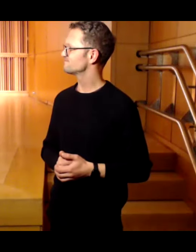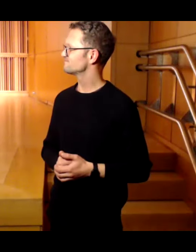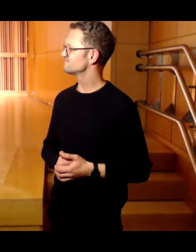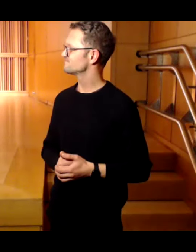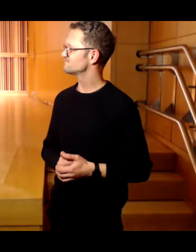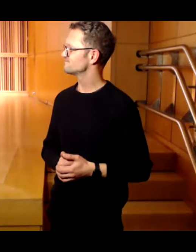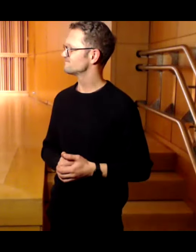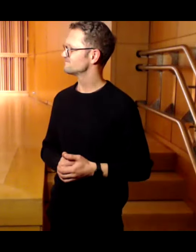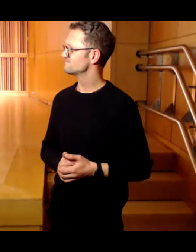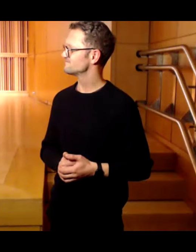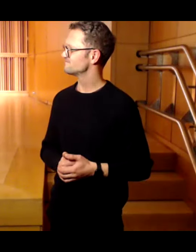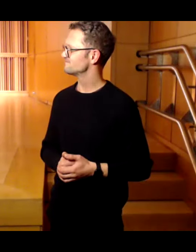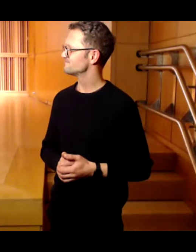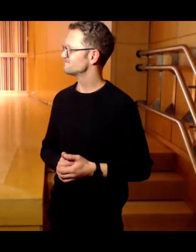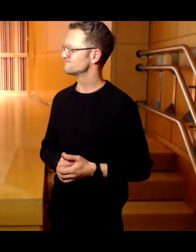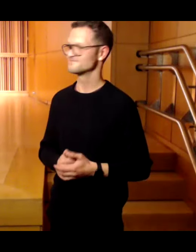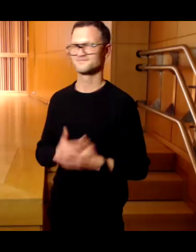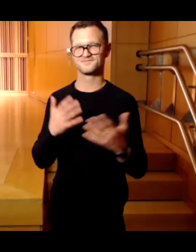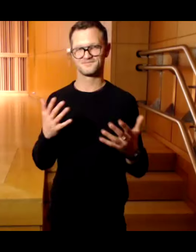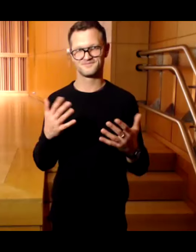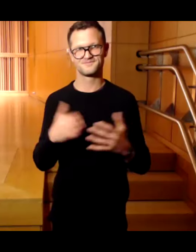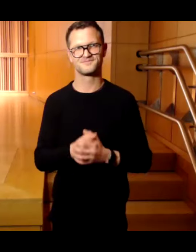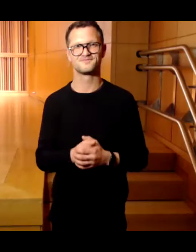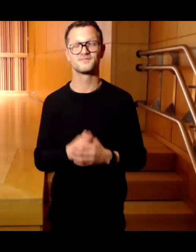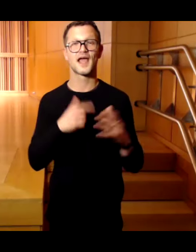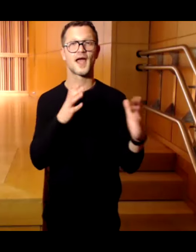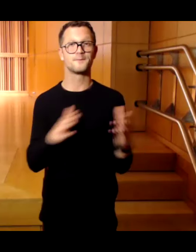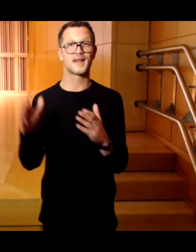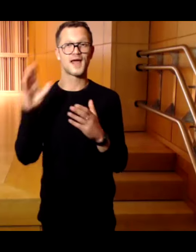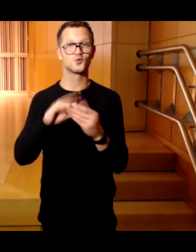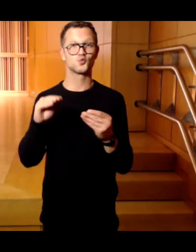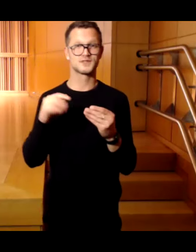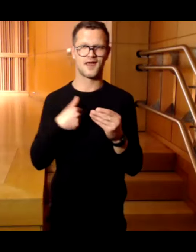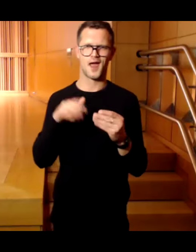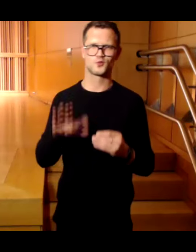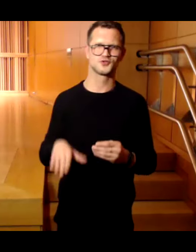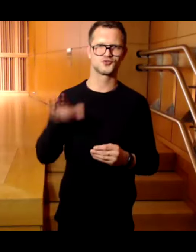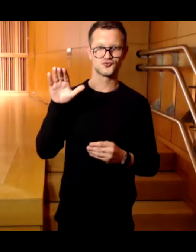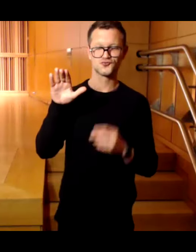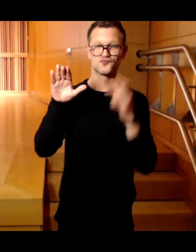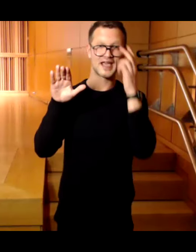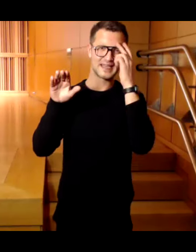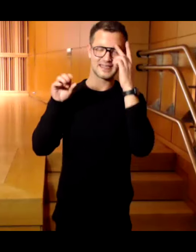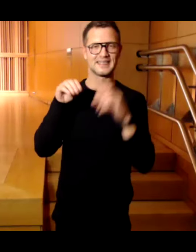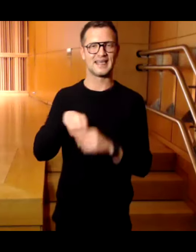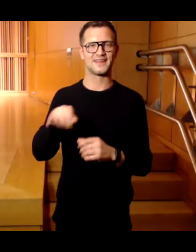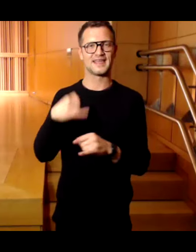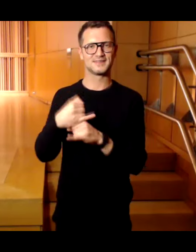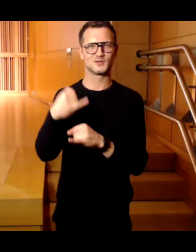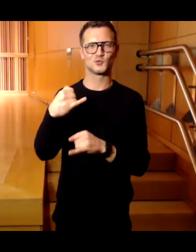Well, um, I was going to say I was raised in the institution of Robert Reed Farr.